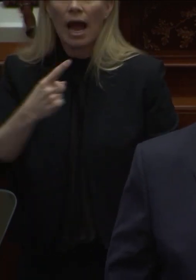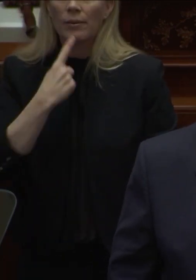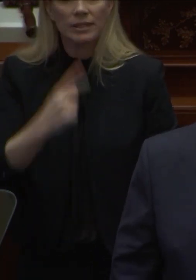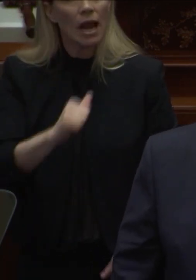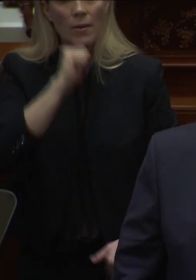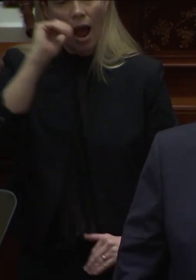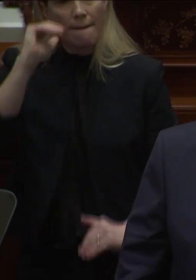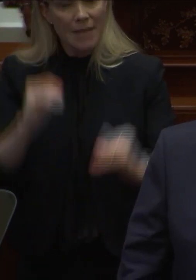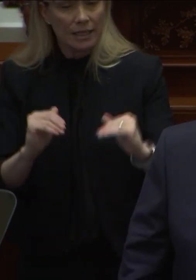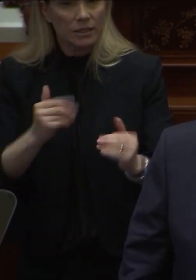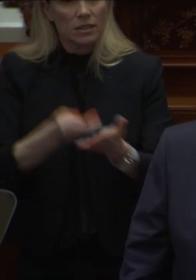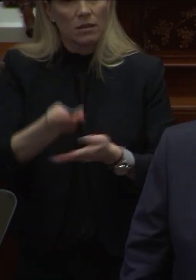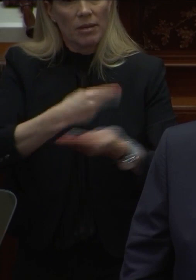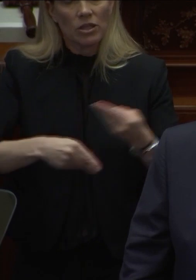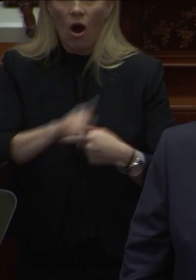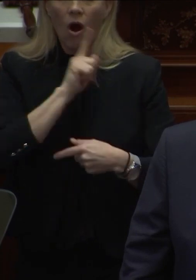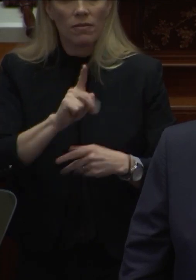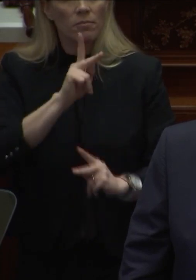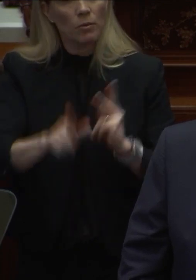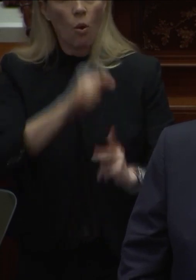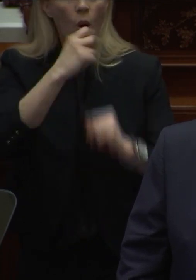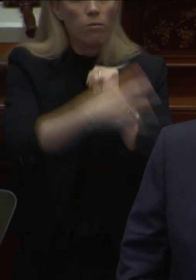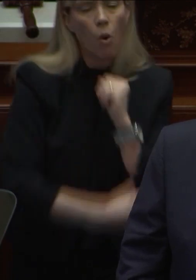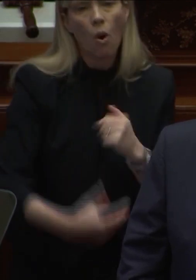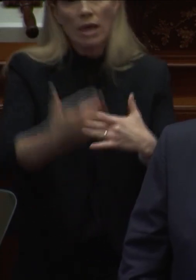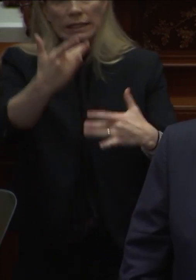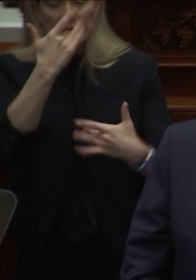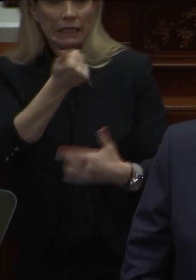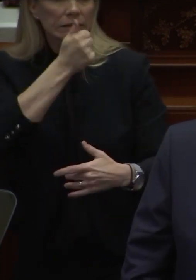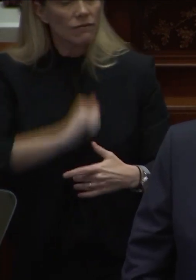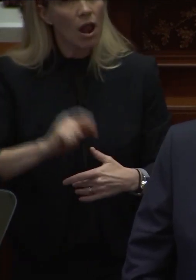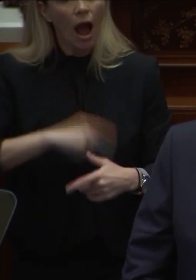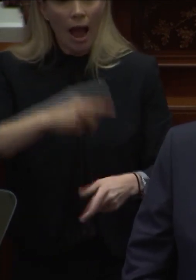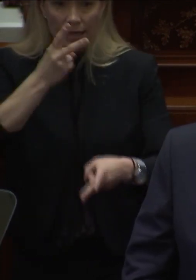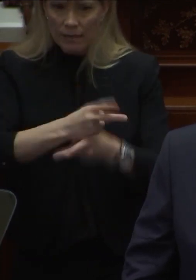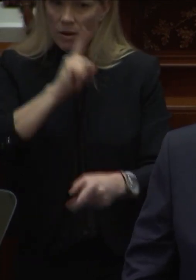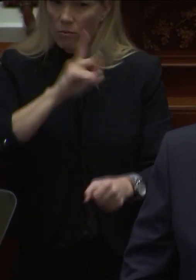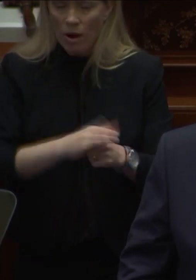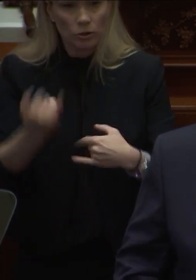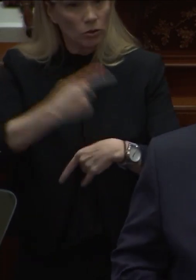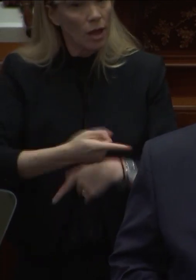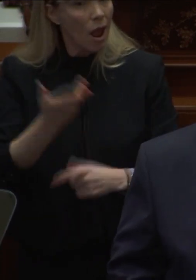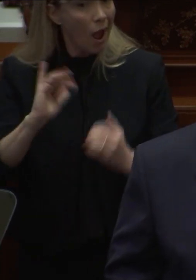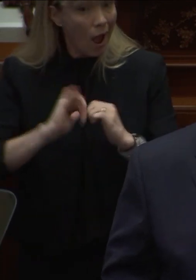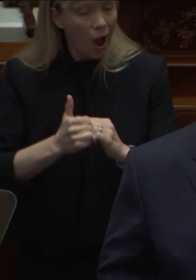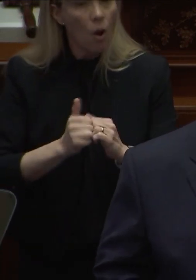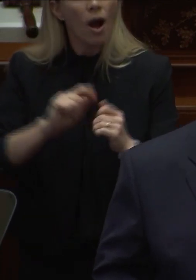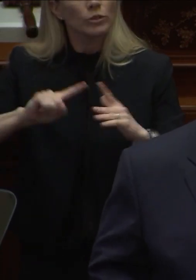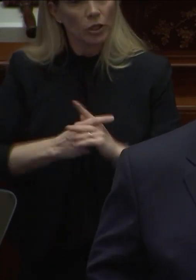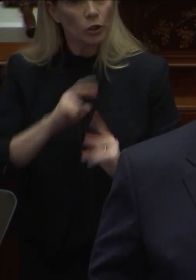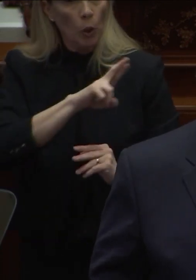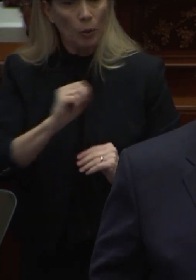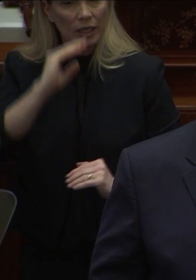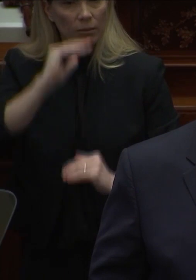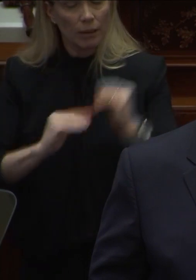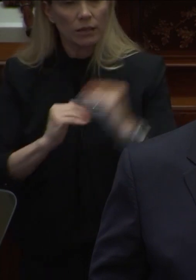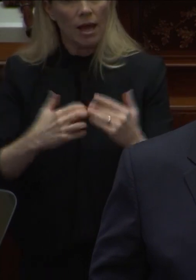PERPETUATE A CYCLE OF POVERTY AND THE WAYS BOTH LARGE AND SMALL THAT WE CAN HELP PEOPLE FIND A WAY OUT.